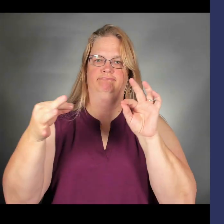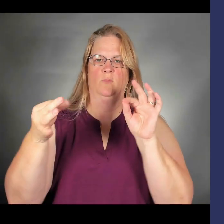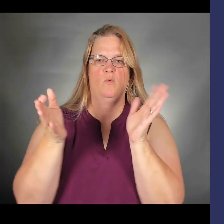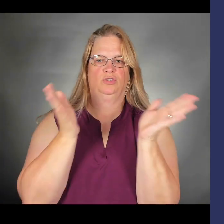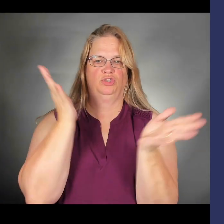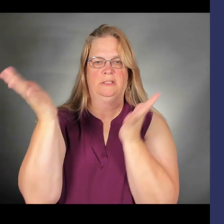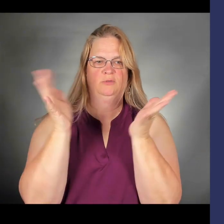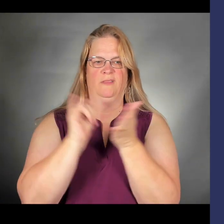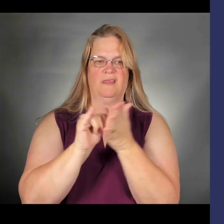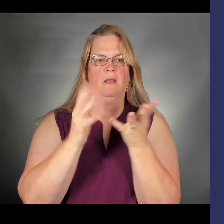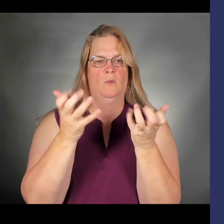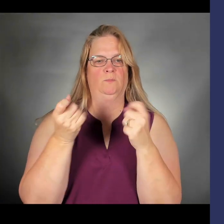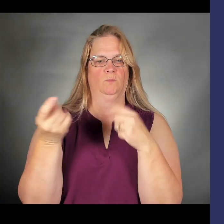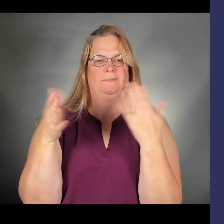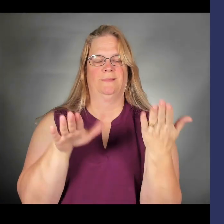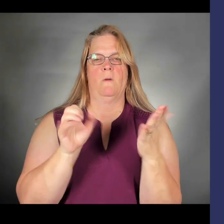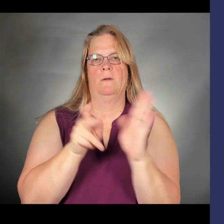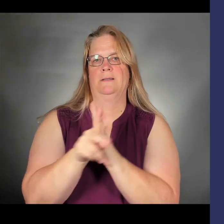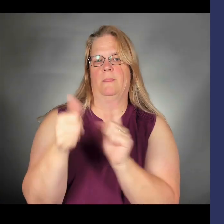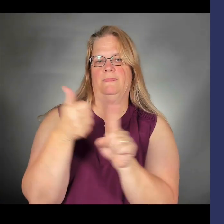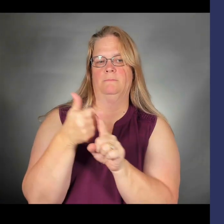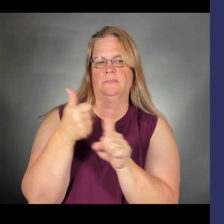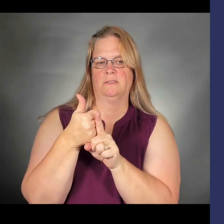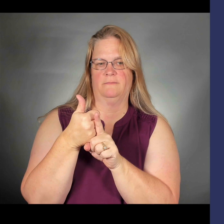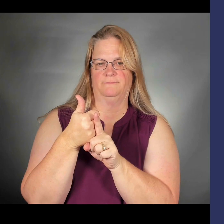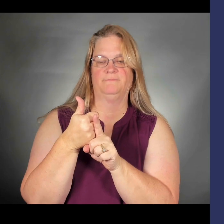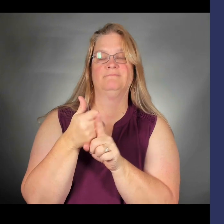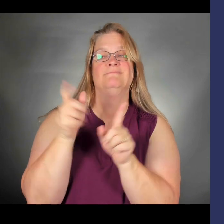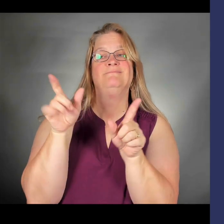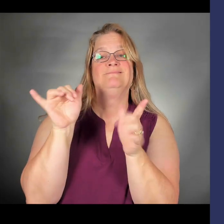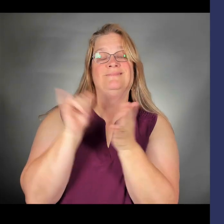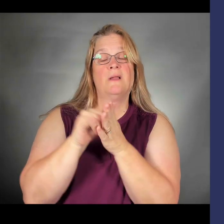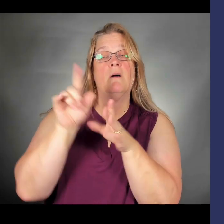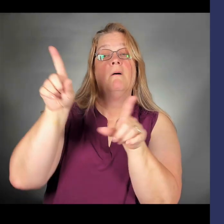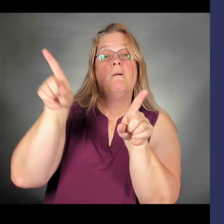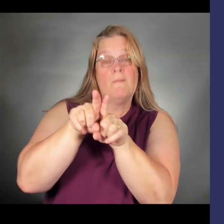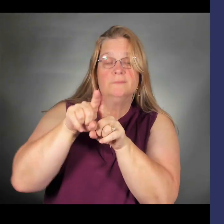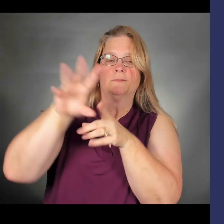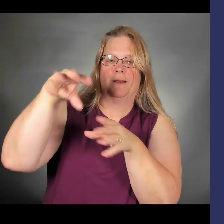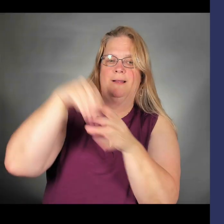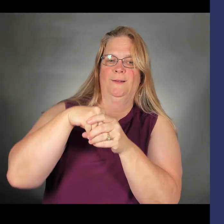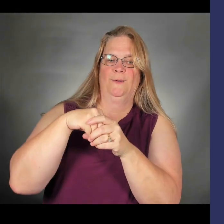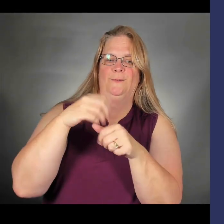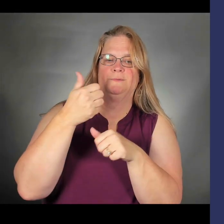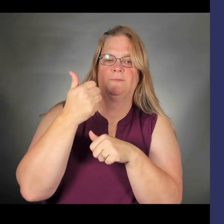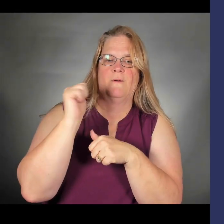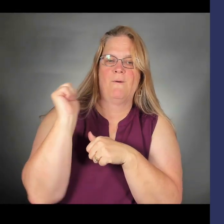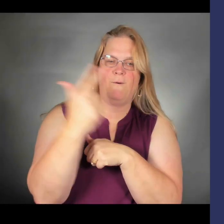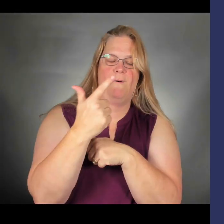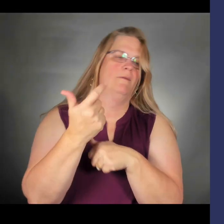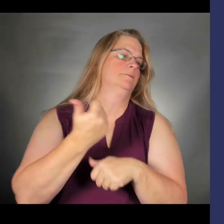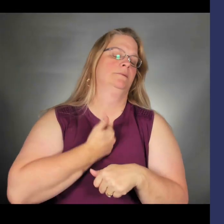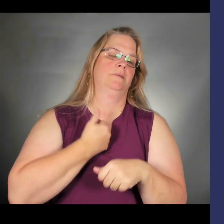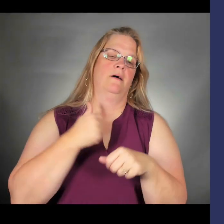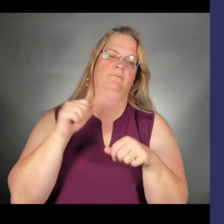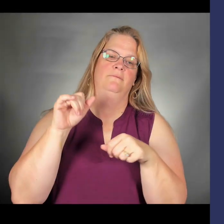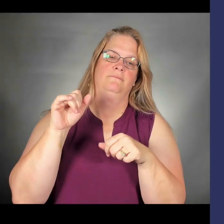If a student makes a comment or gesture that they want to die or kill themselves, this also includes all